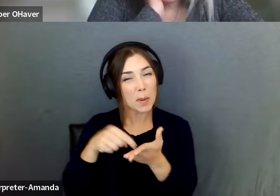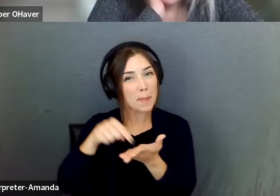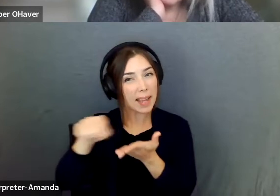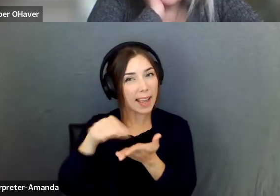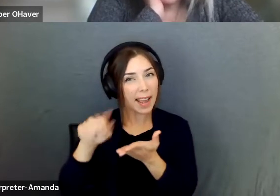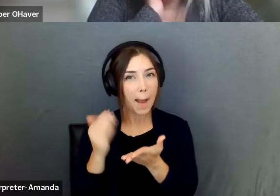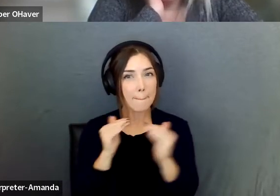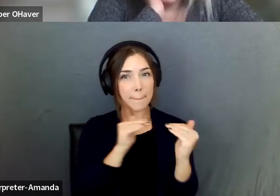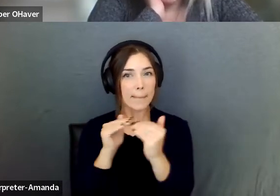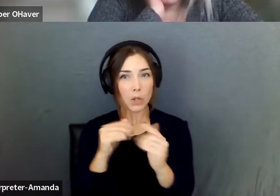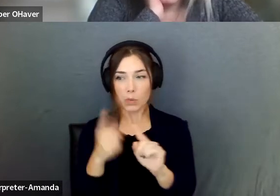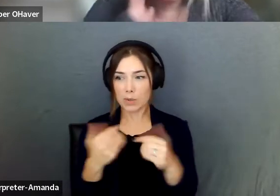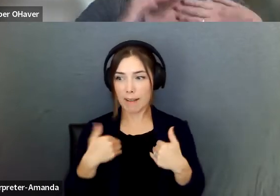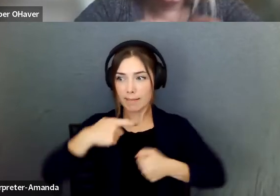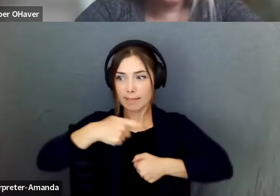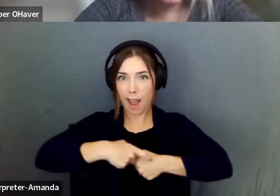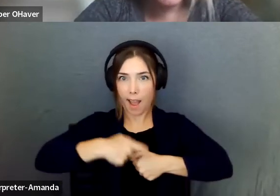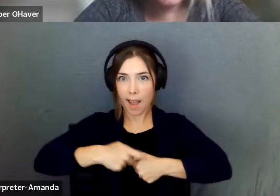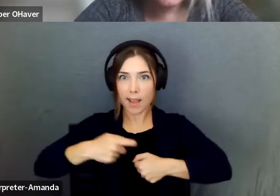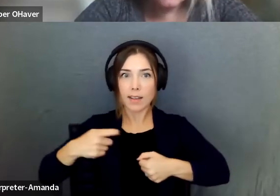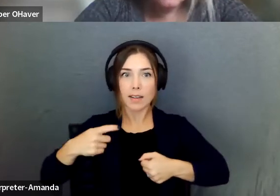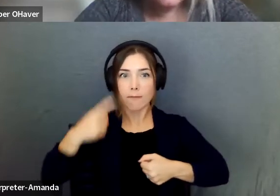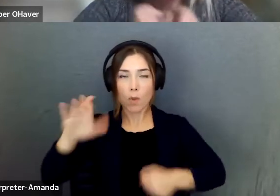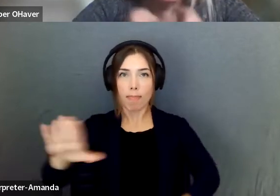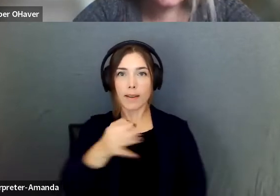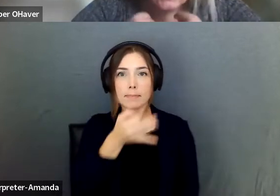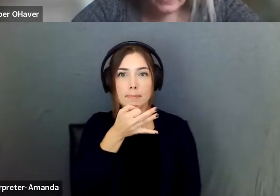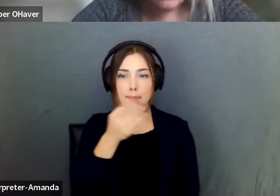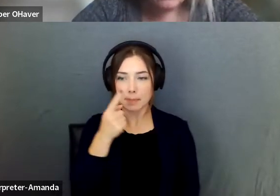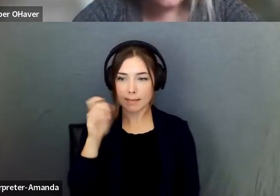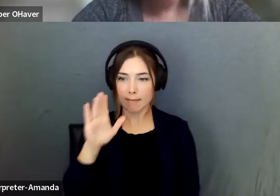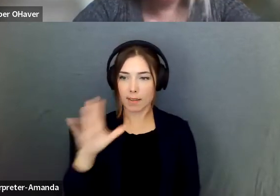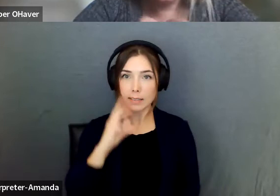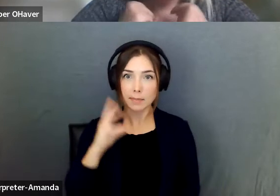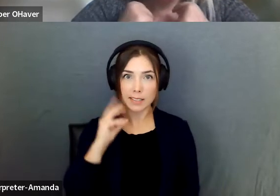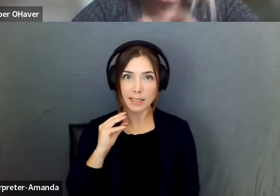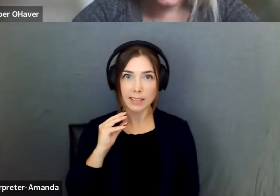and experience and because their lived experience our lived experience is just valuable as professional